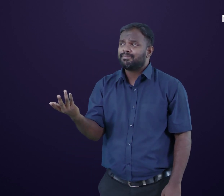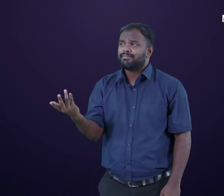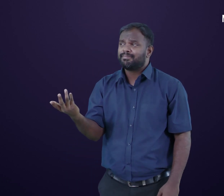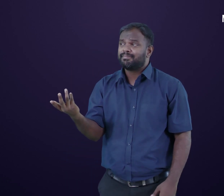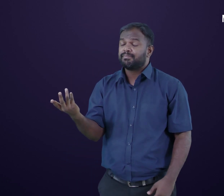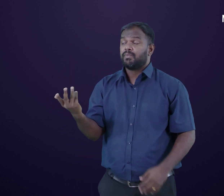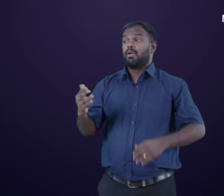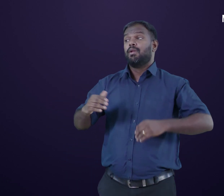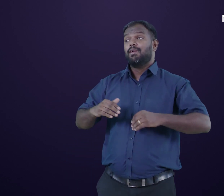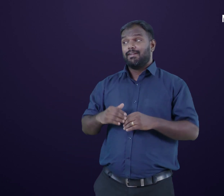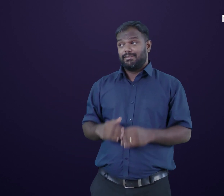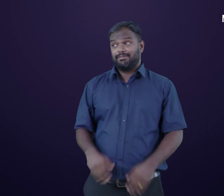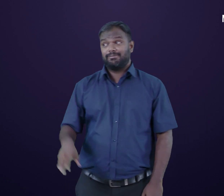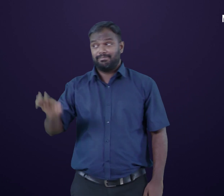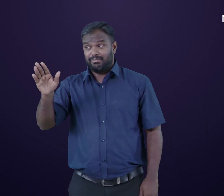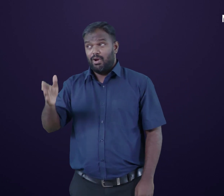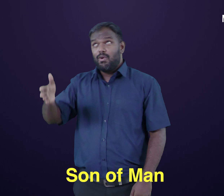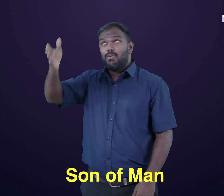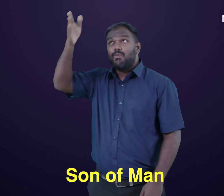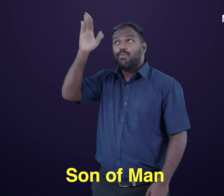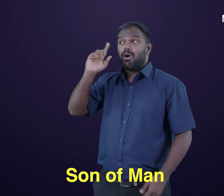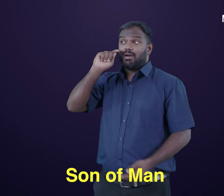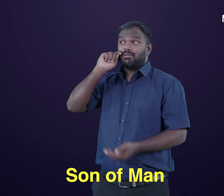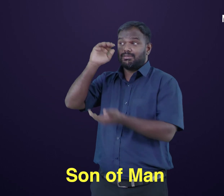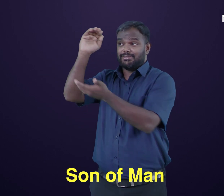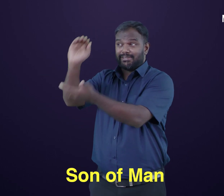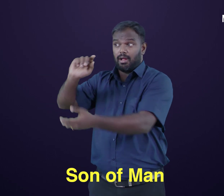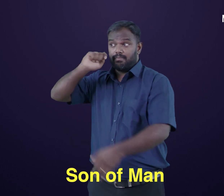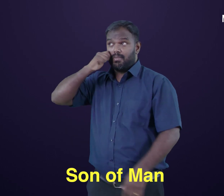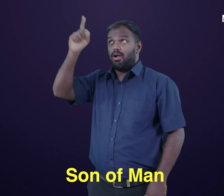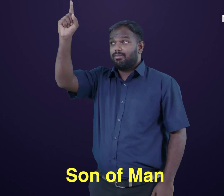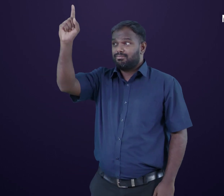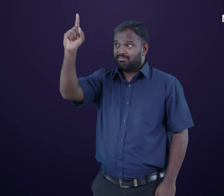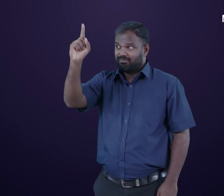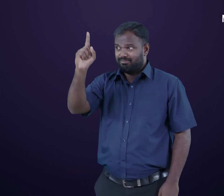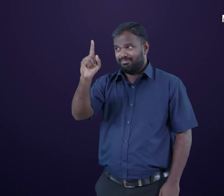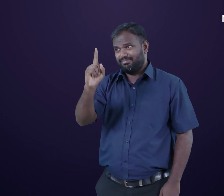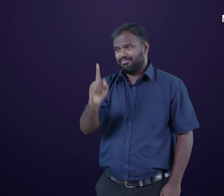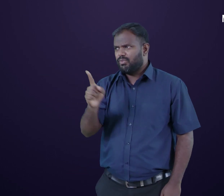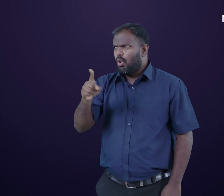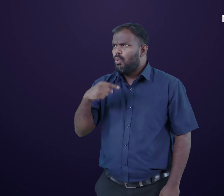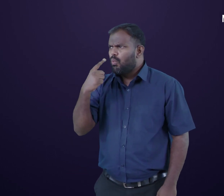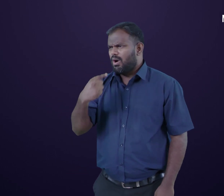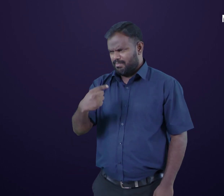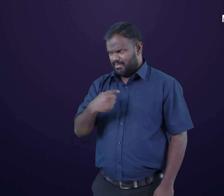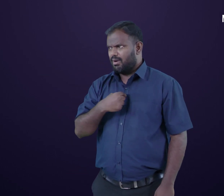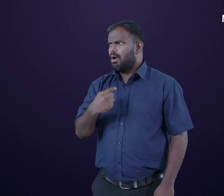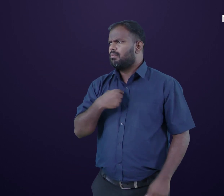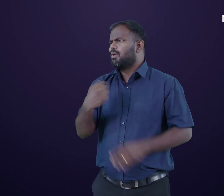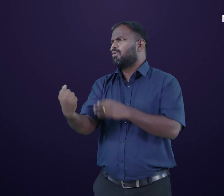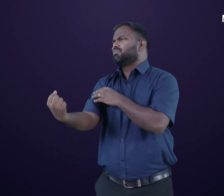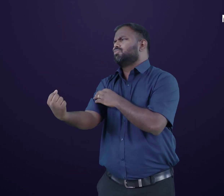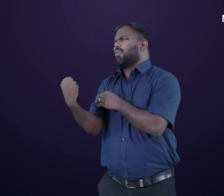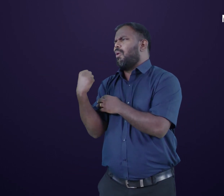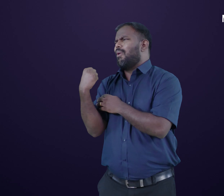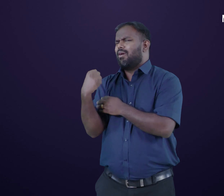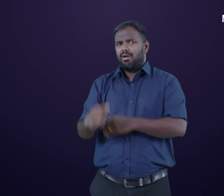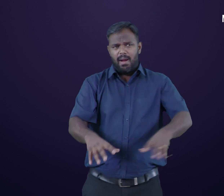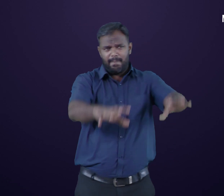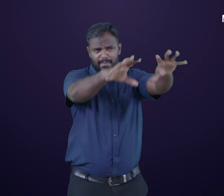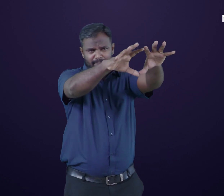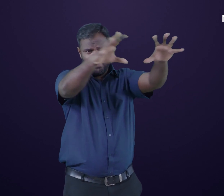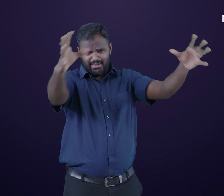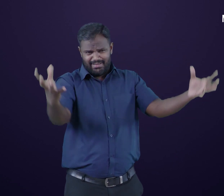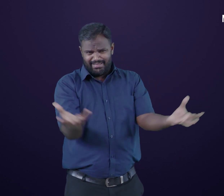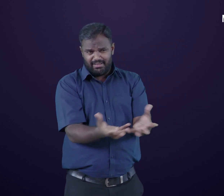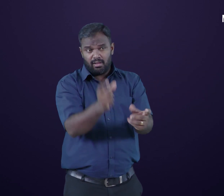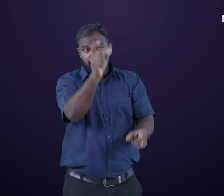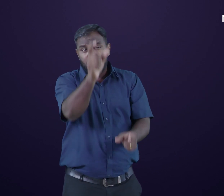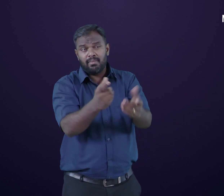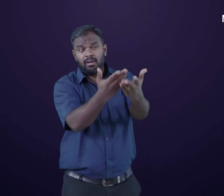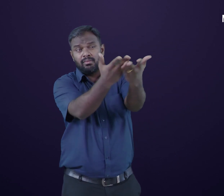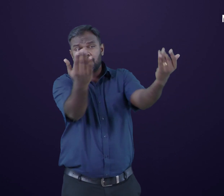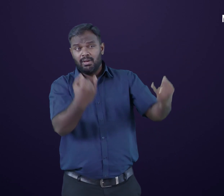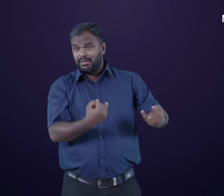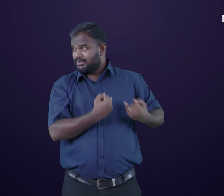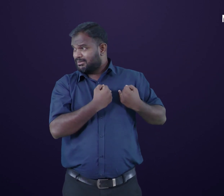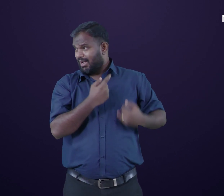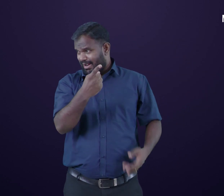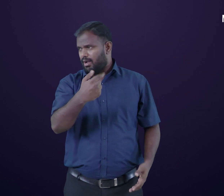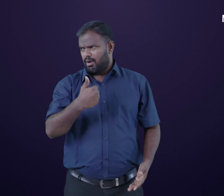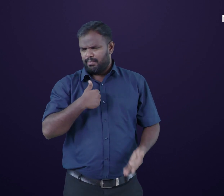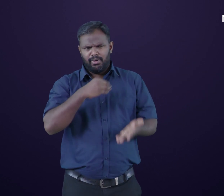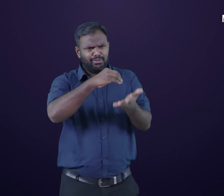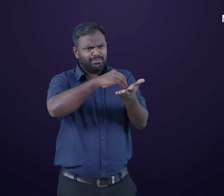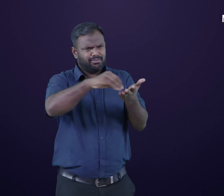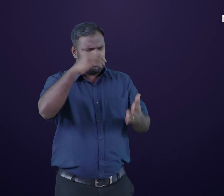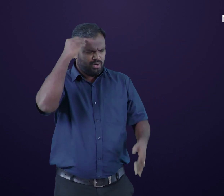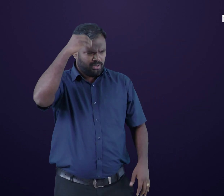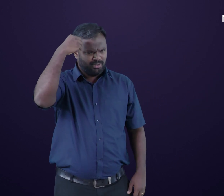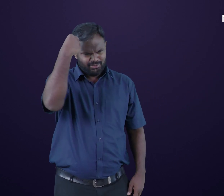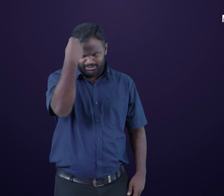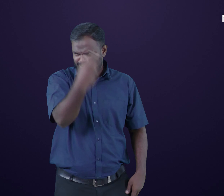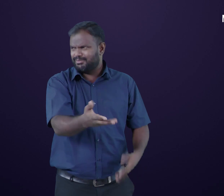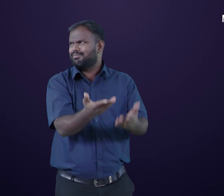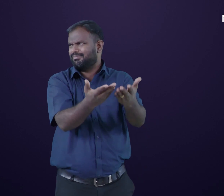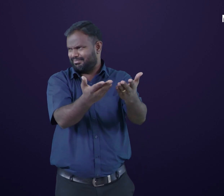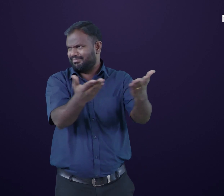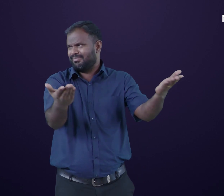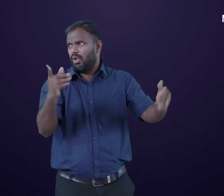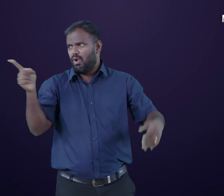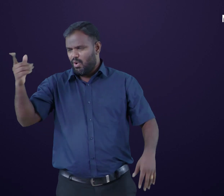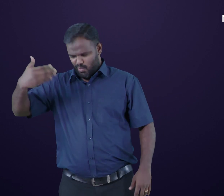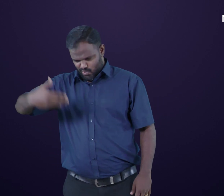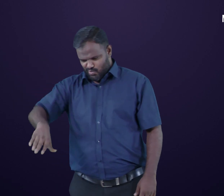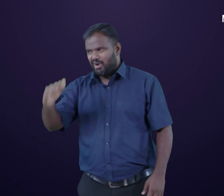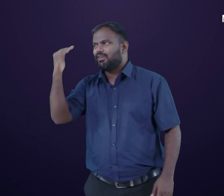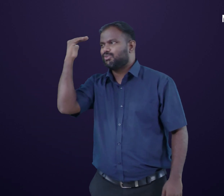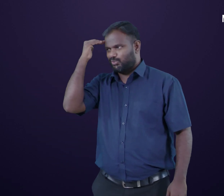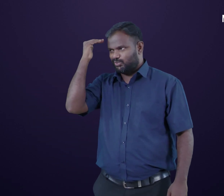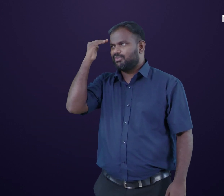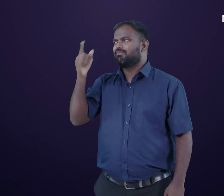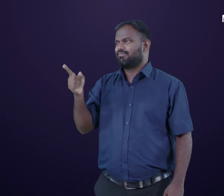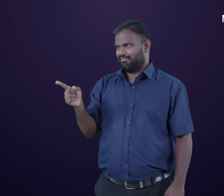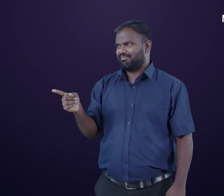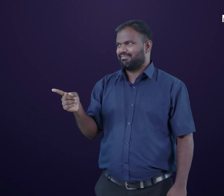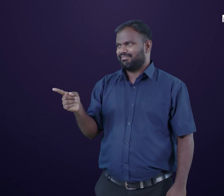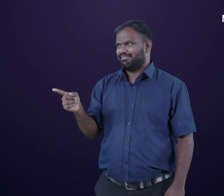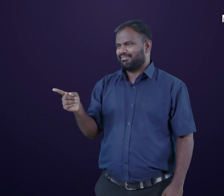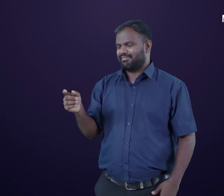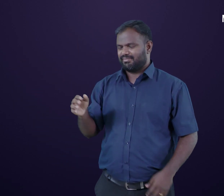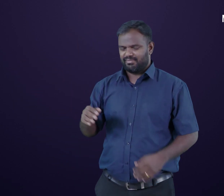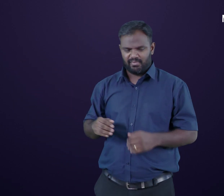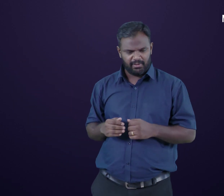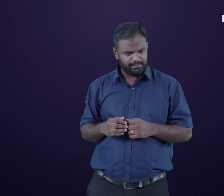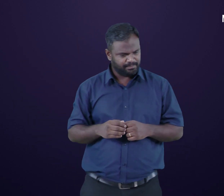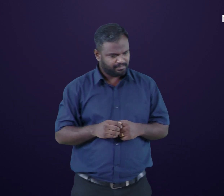Then, if it happens, you will know that I, as the Son of Man, have power on earth to forgive sins.”